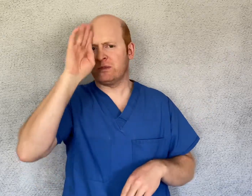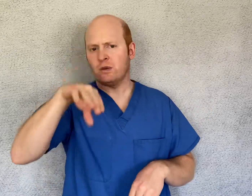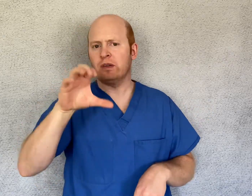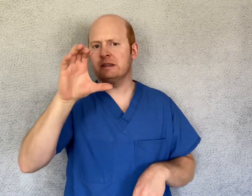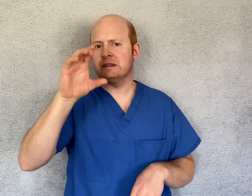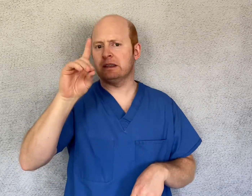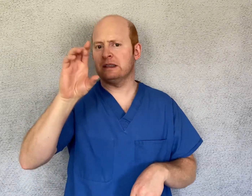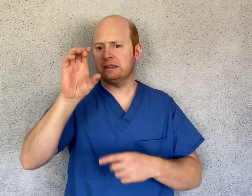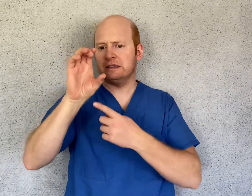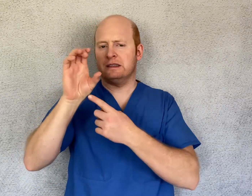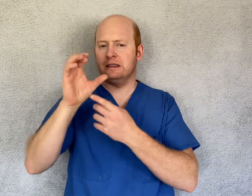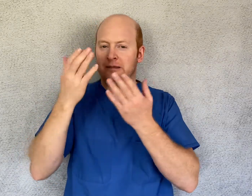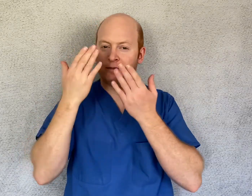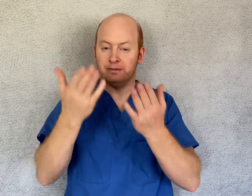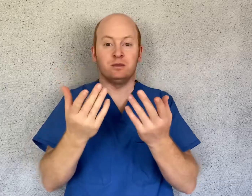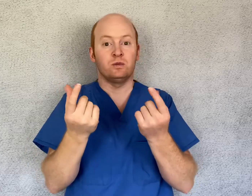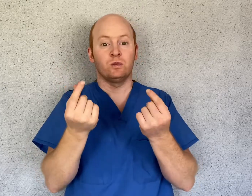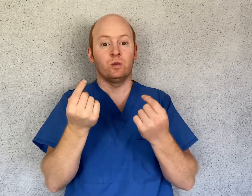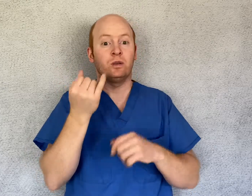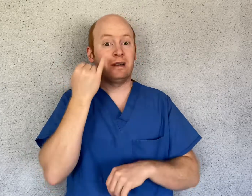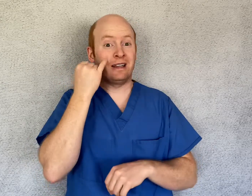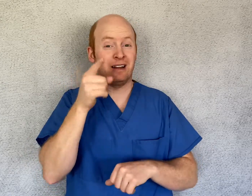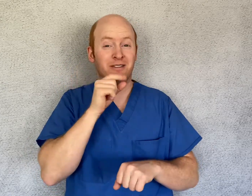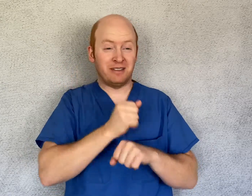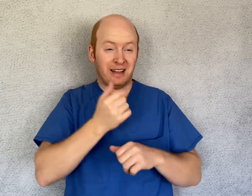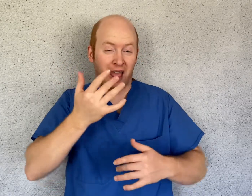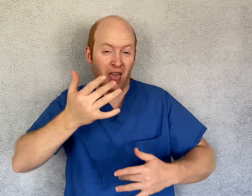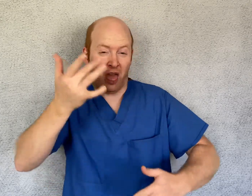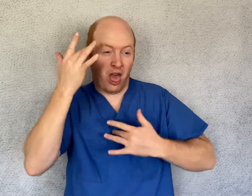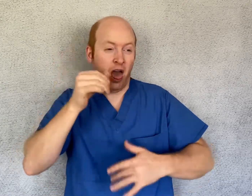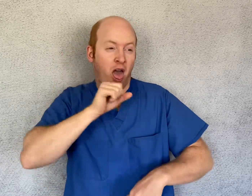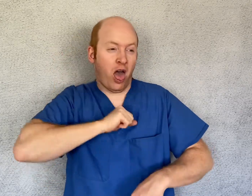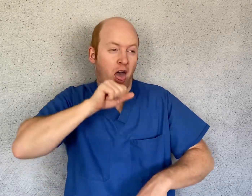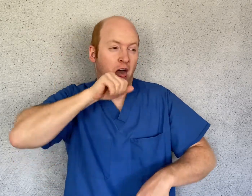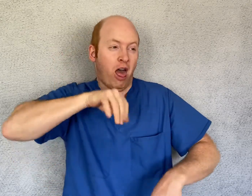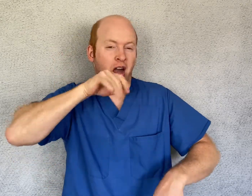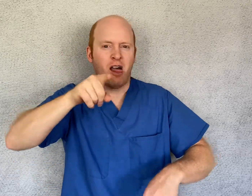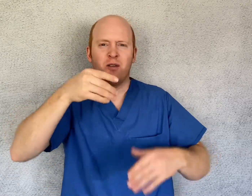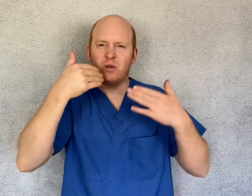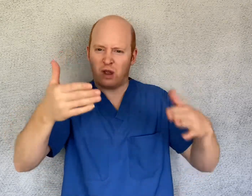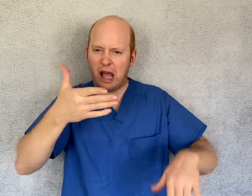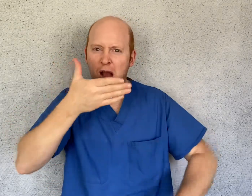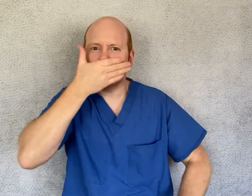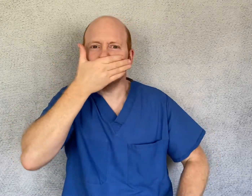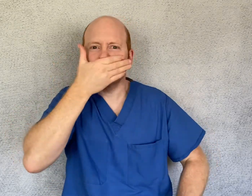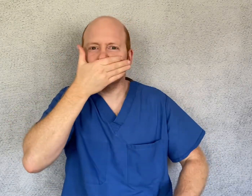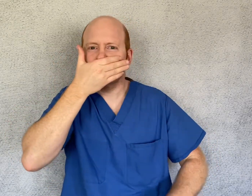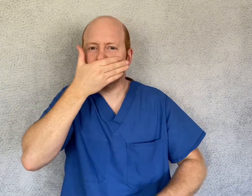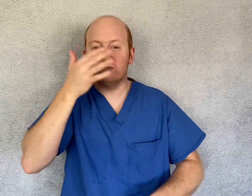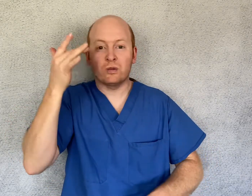The CDC recommends that if you are sick and coughing, then you should wear one